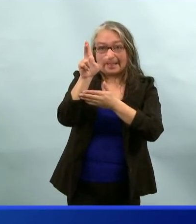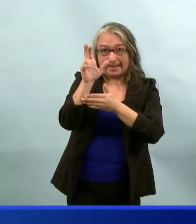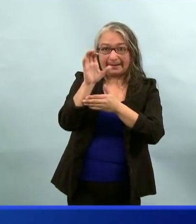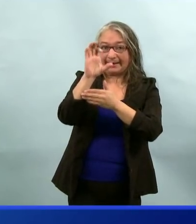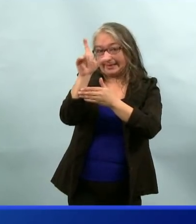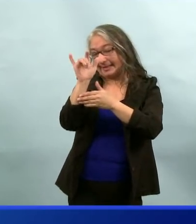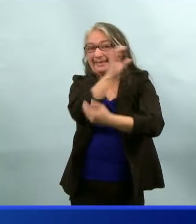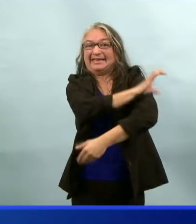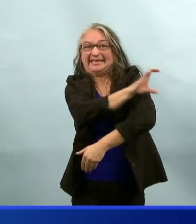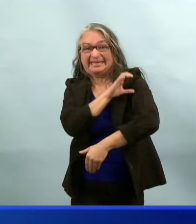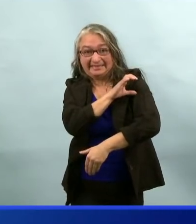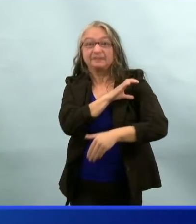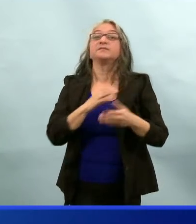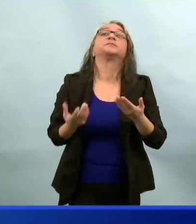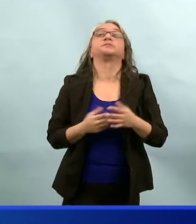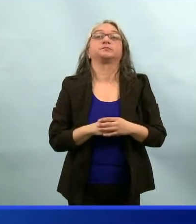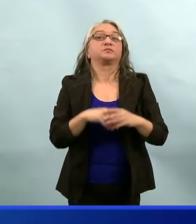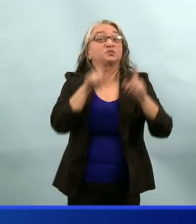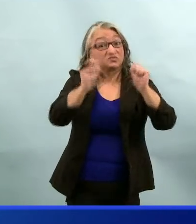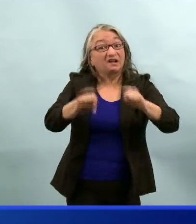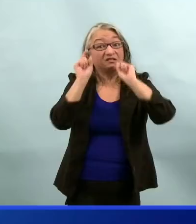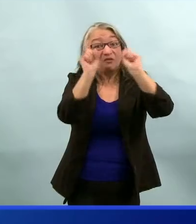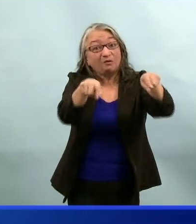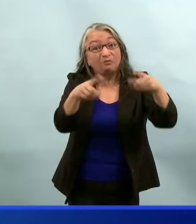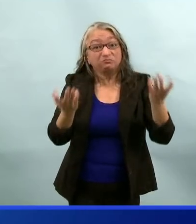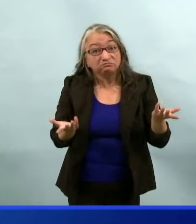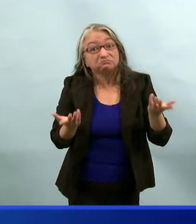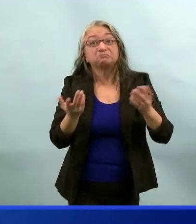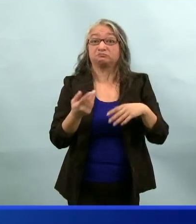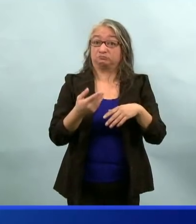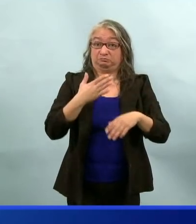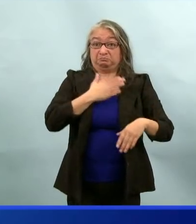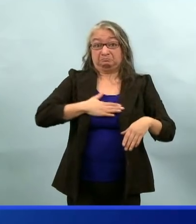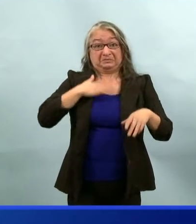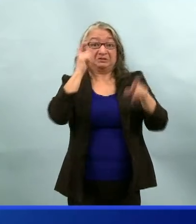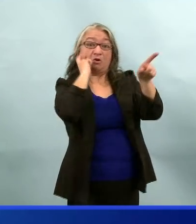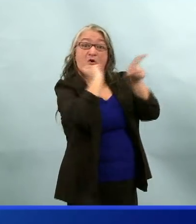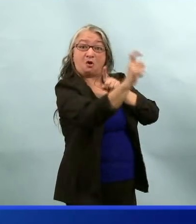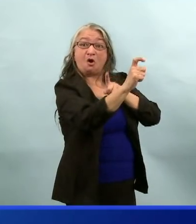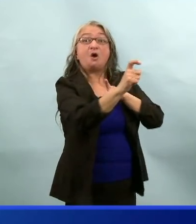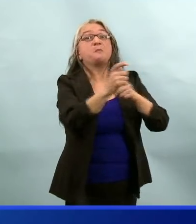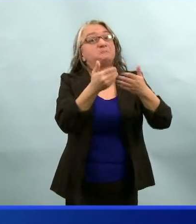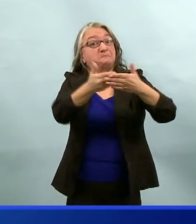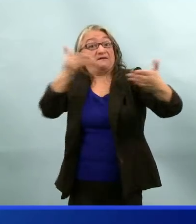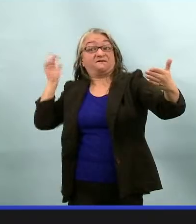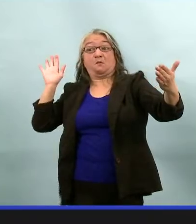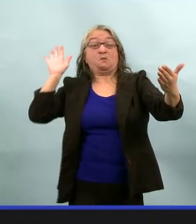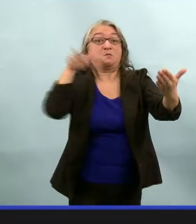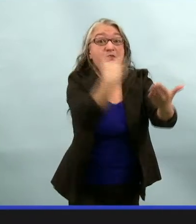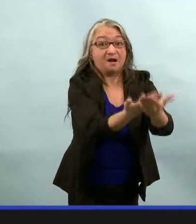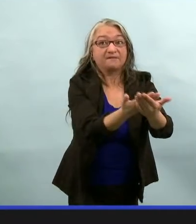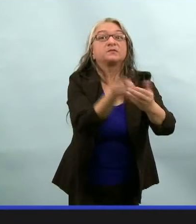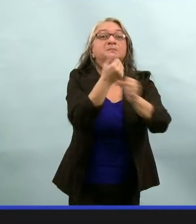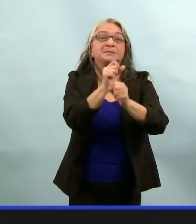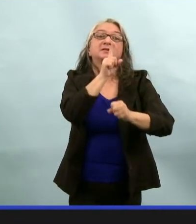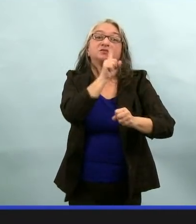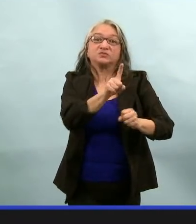get your vaccine to ensure they have it available thank you and i will now pass it over to dr reimer